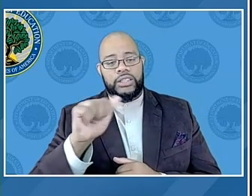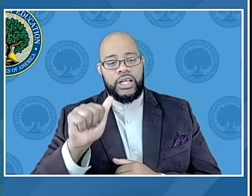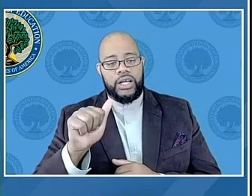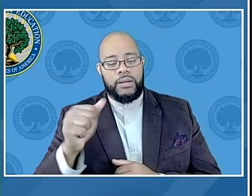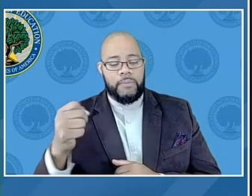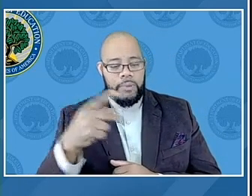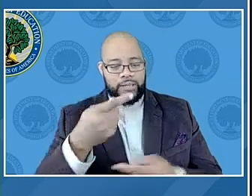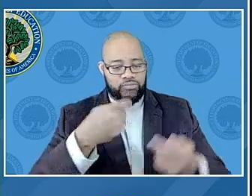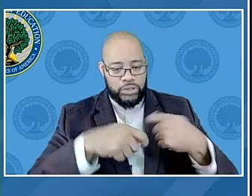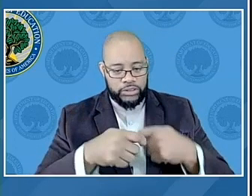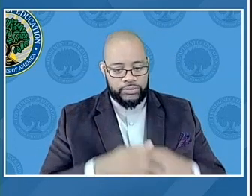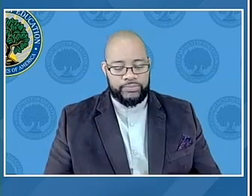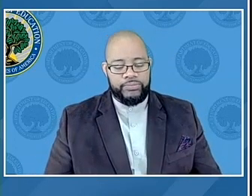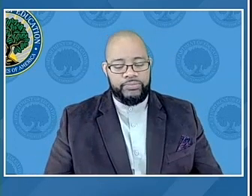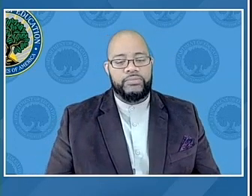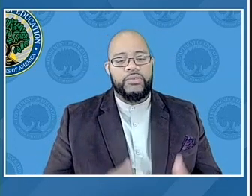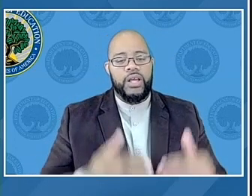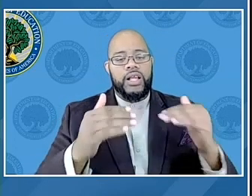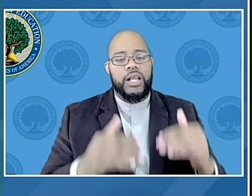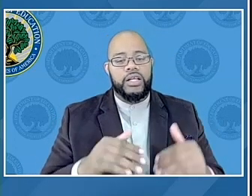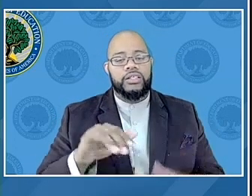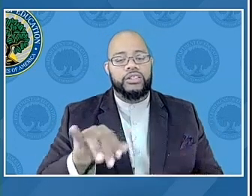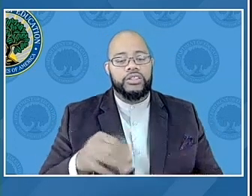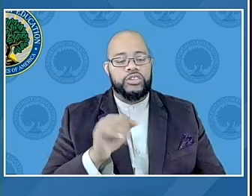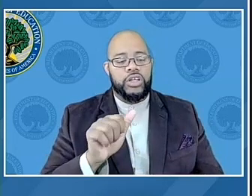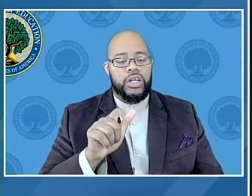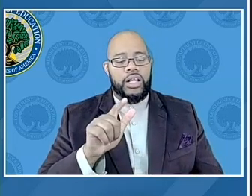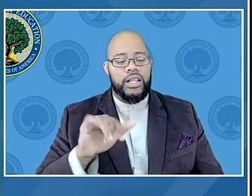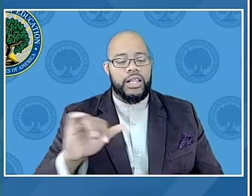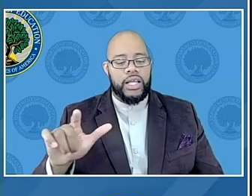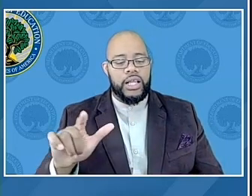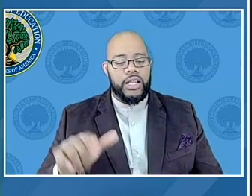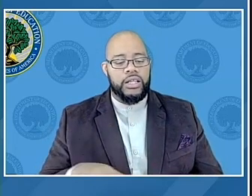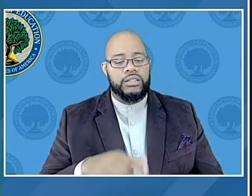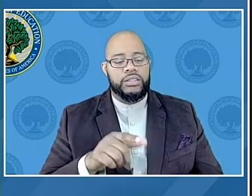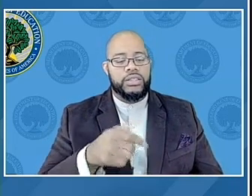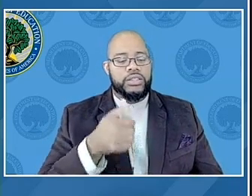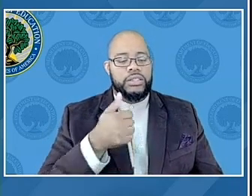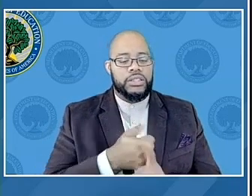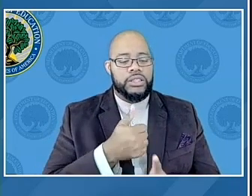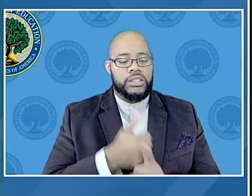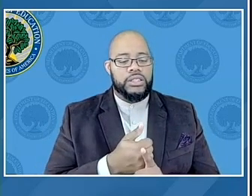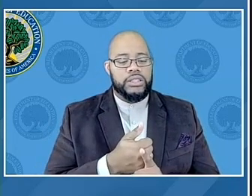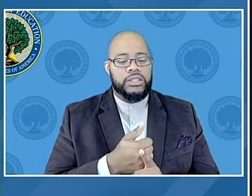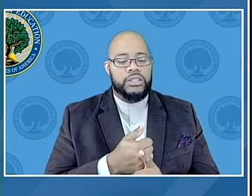Next up is Jalil, who is in place of the